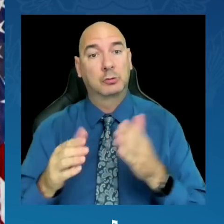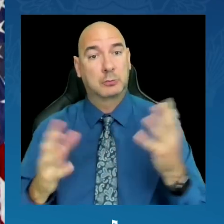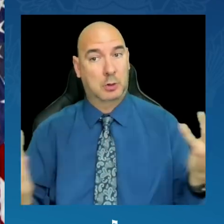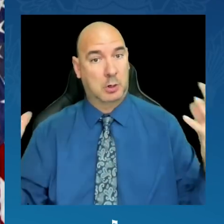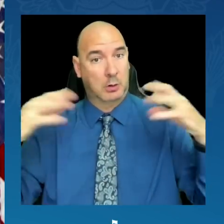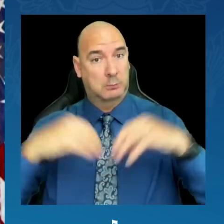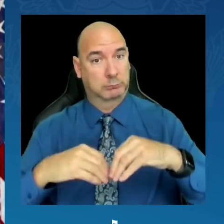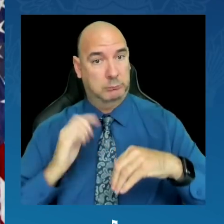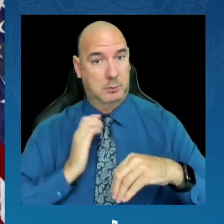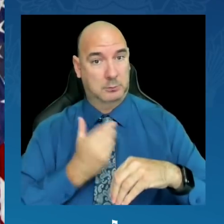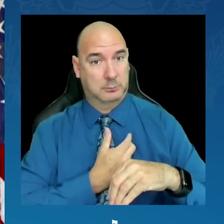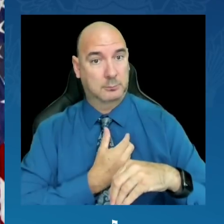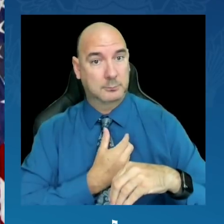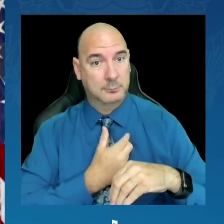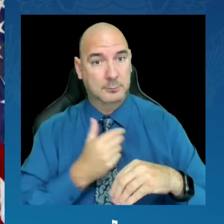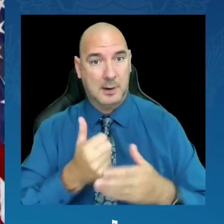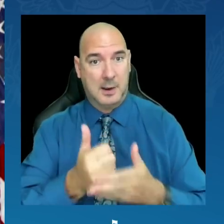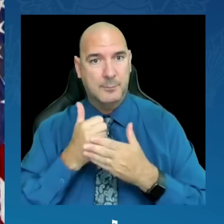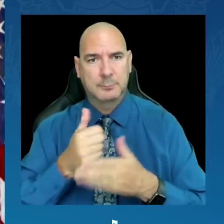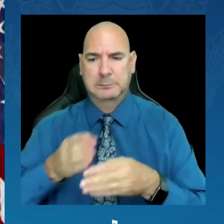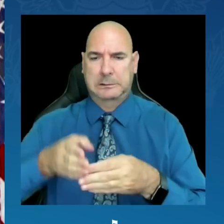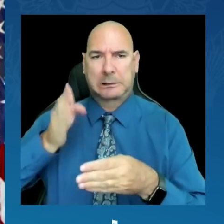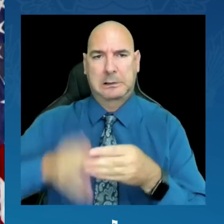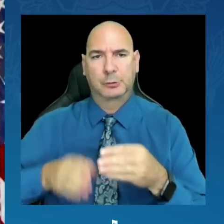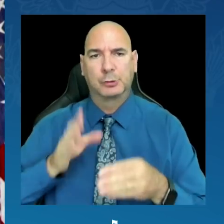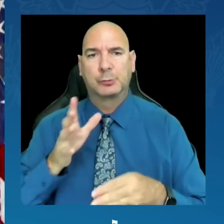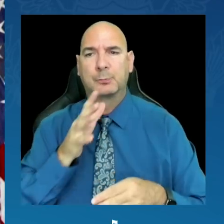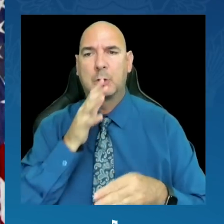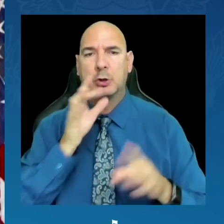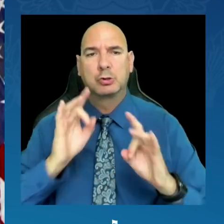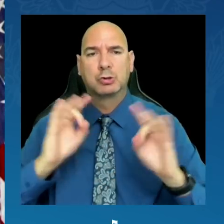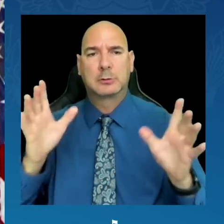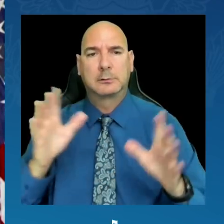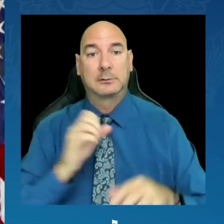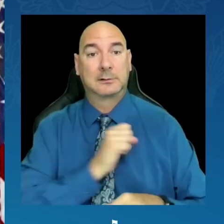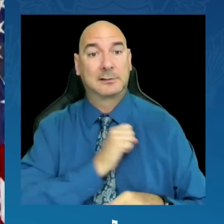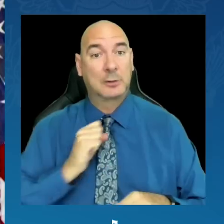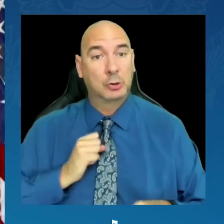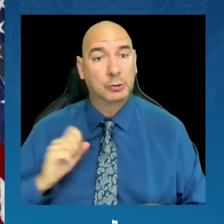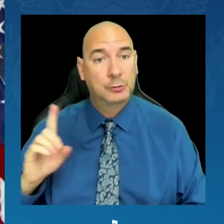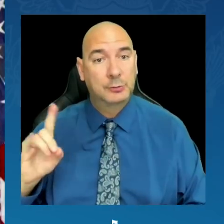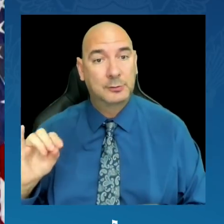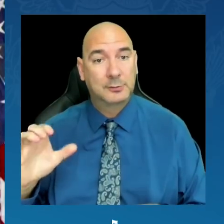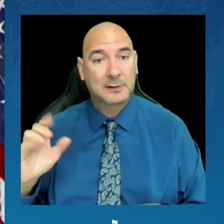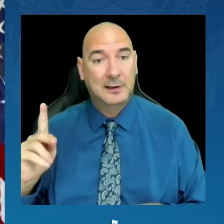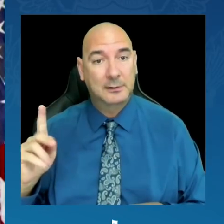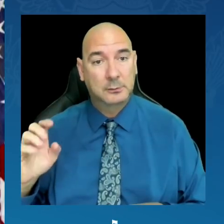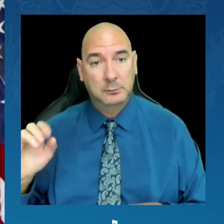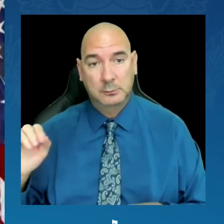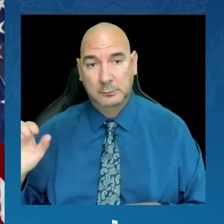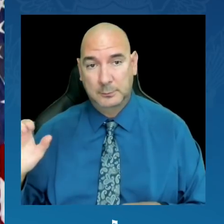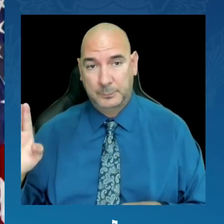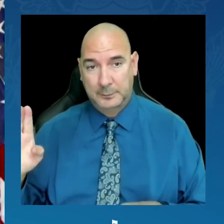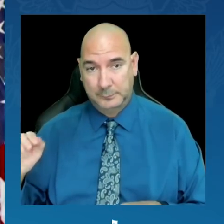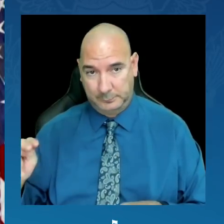Senator Dick Durbin, who, along with my esteemed colleague, Congresswoman Robin Kelly, made possible the year